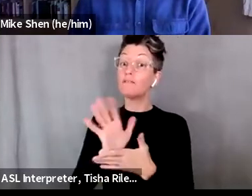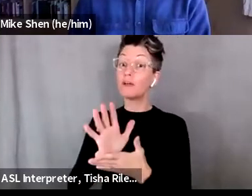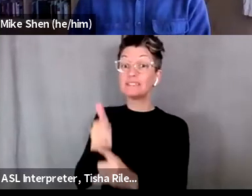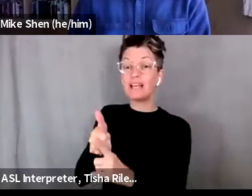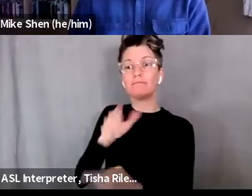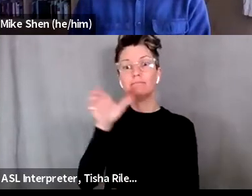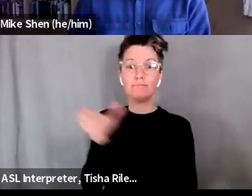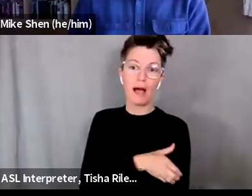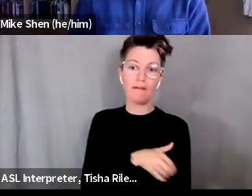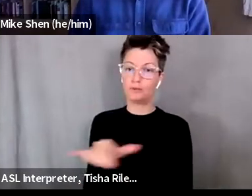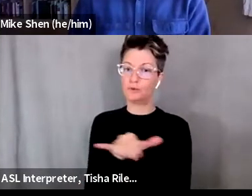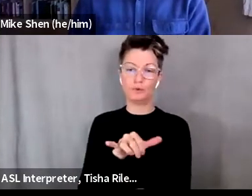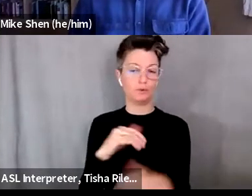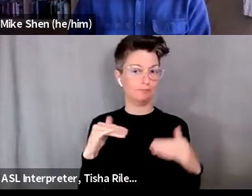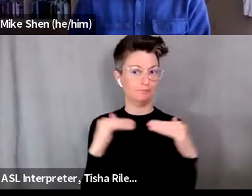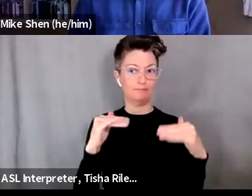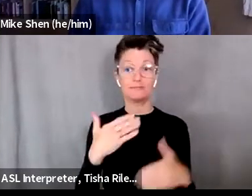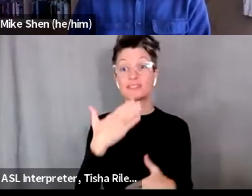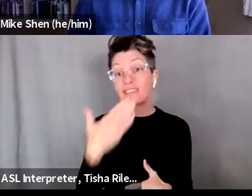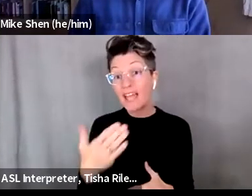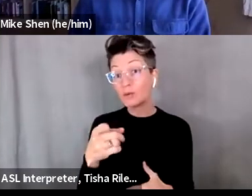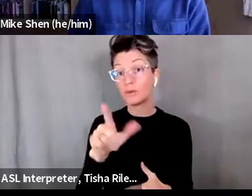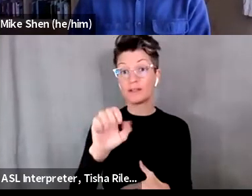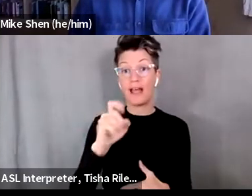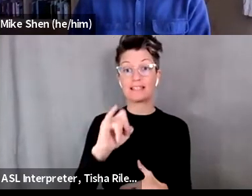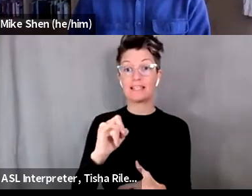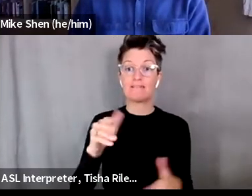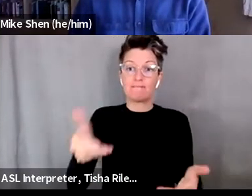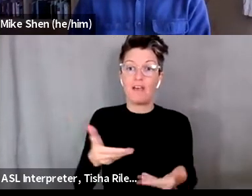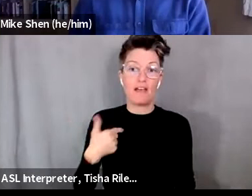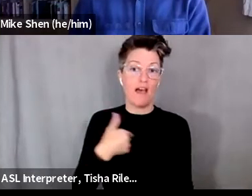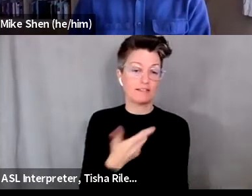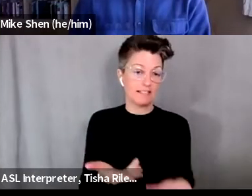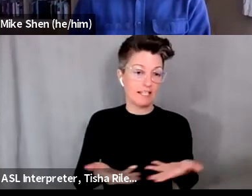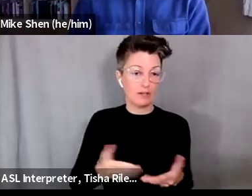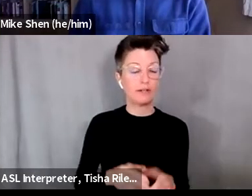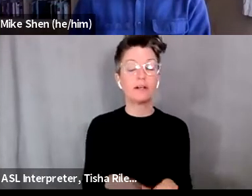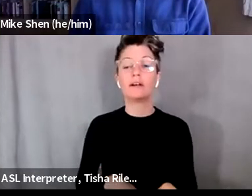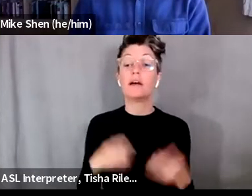So thank you, Lexi. I mean, you know, one of the first things that happened when Chas told me